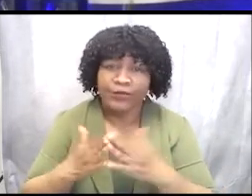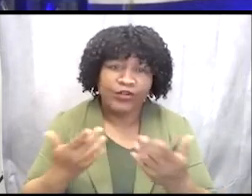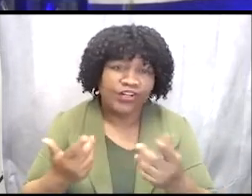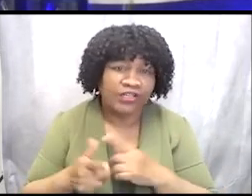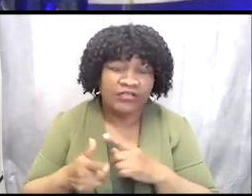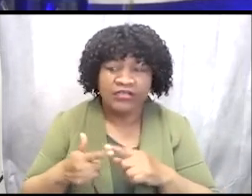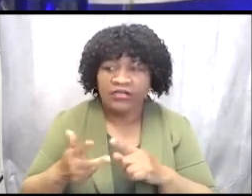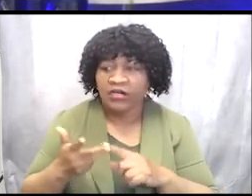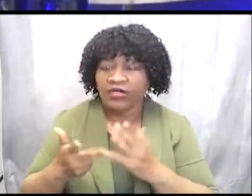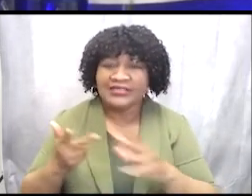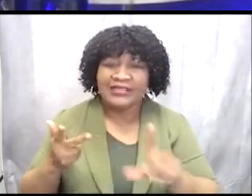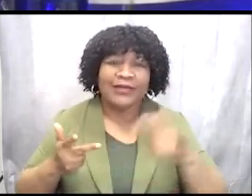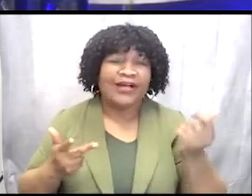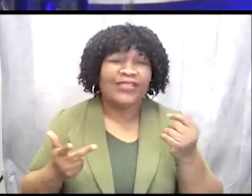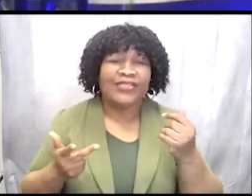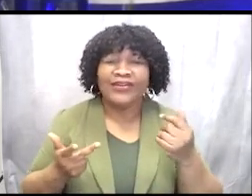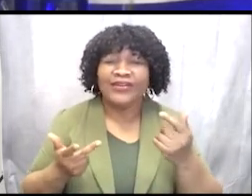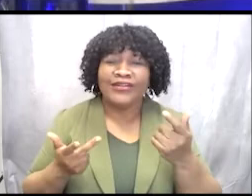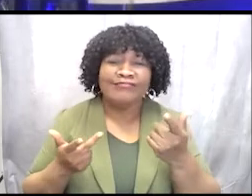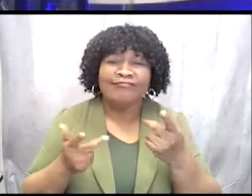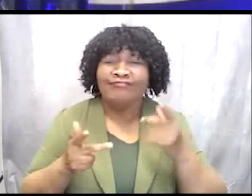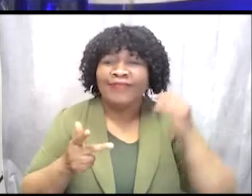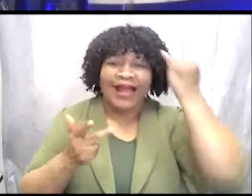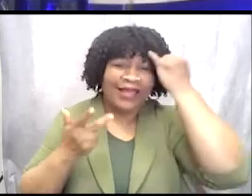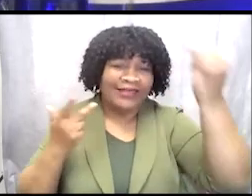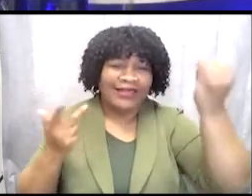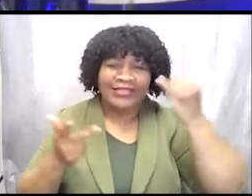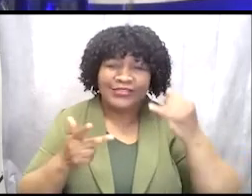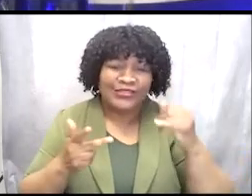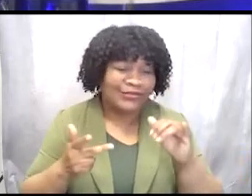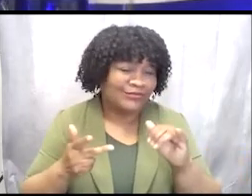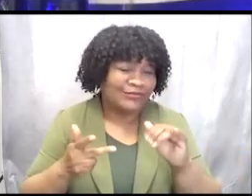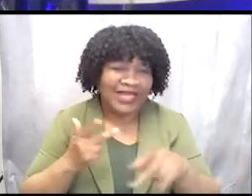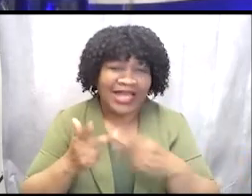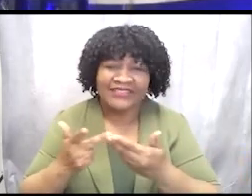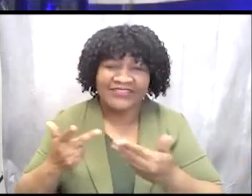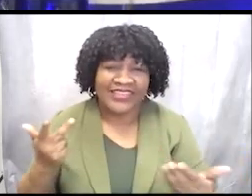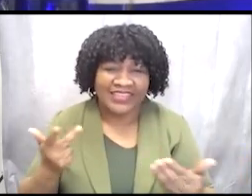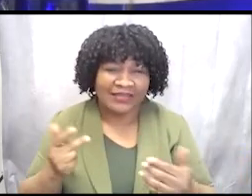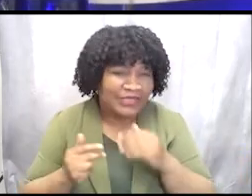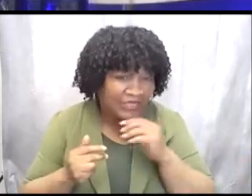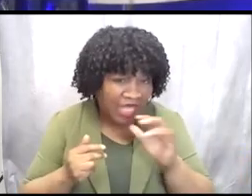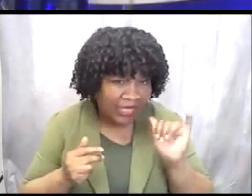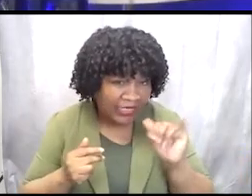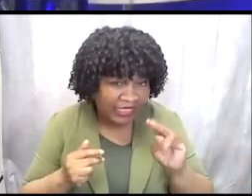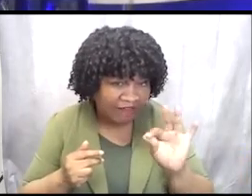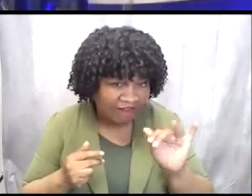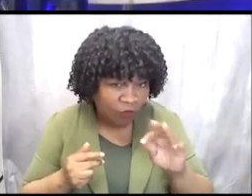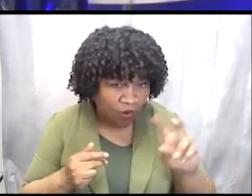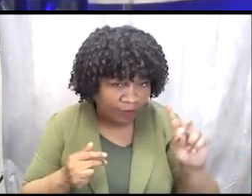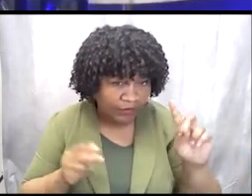or some other ideological thing, but it's not informed. And it just occurs to me